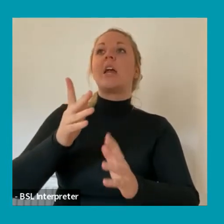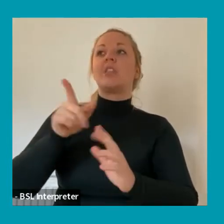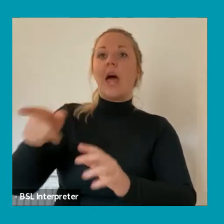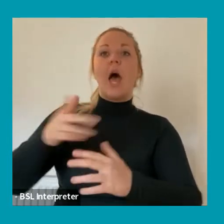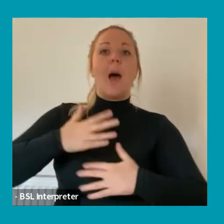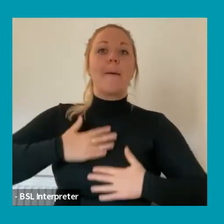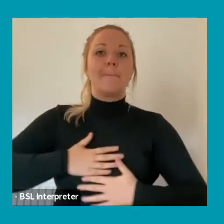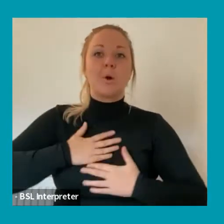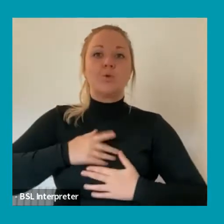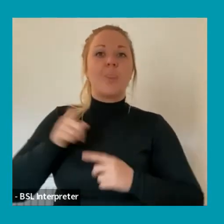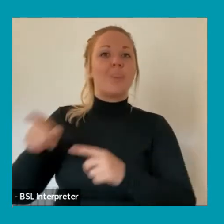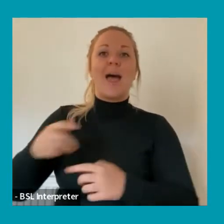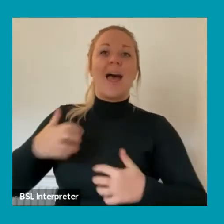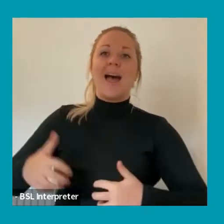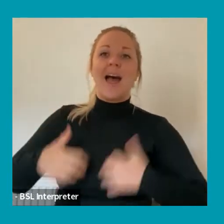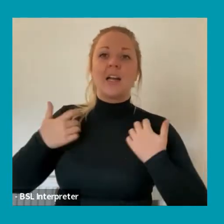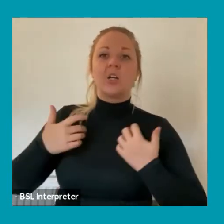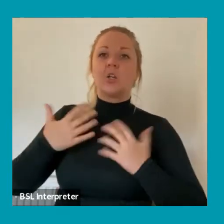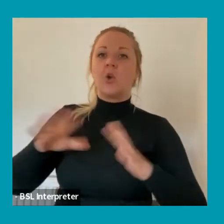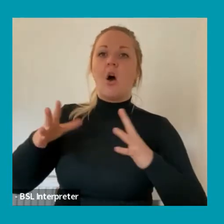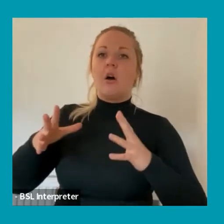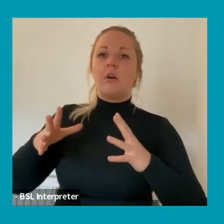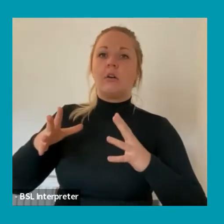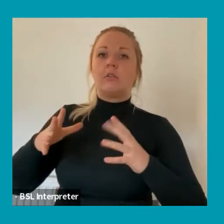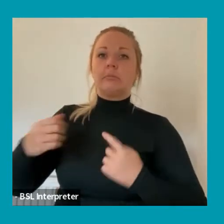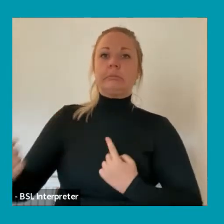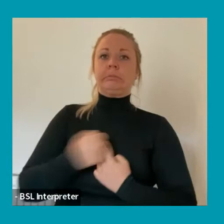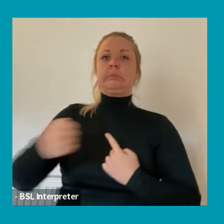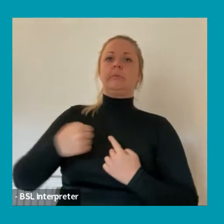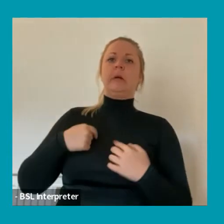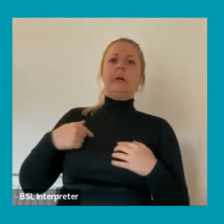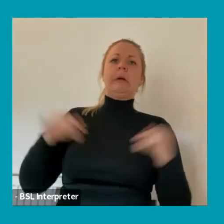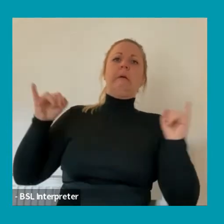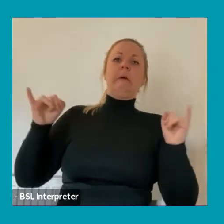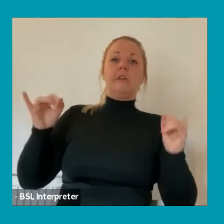And perhaps deal with it compassionately and realise maybe where those people are coming from.